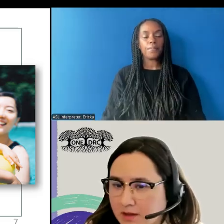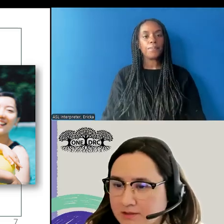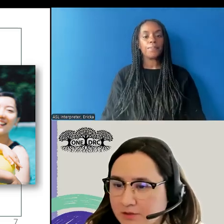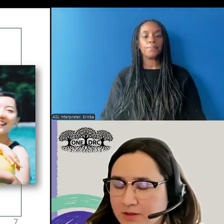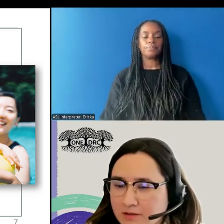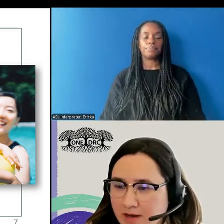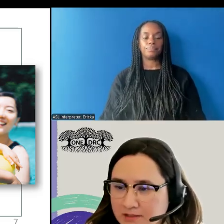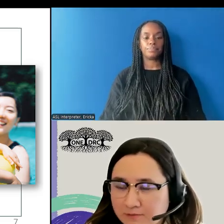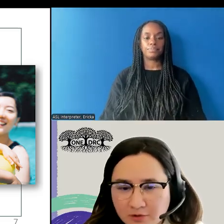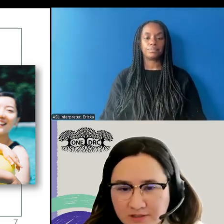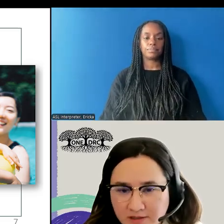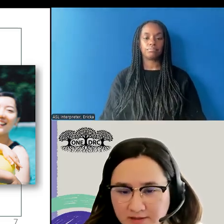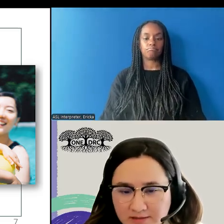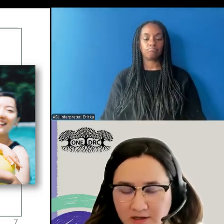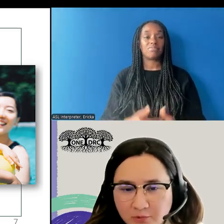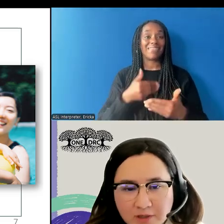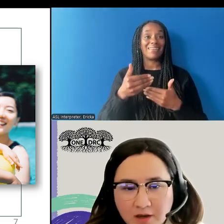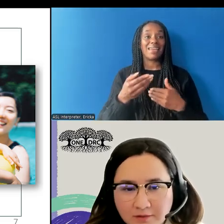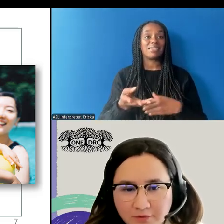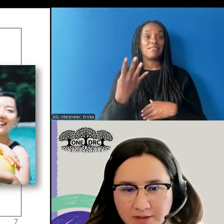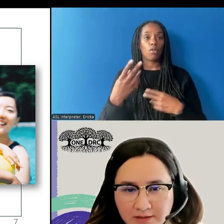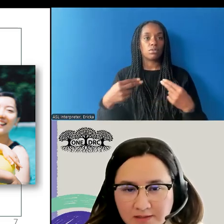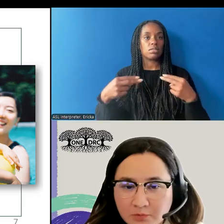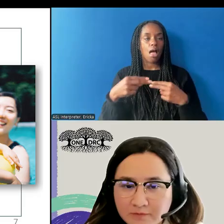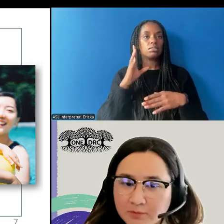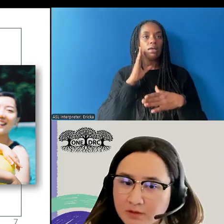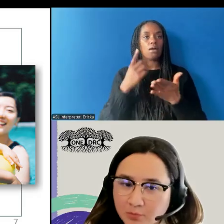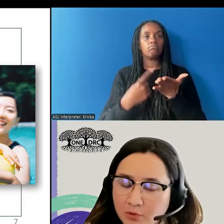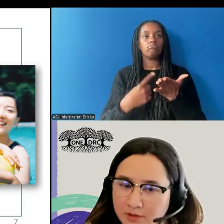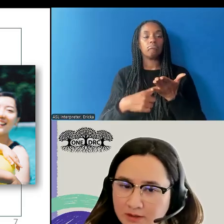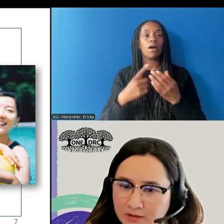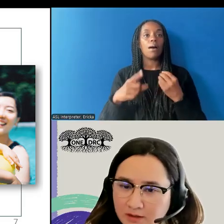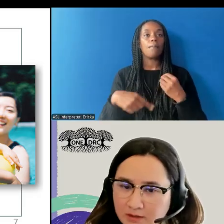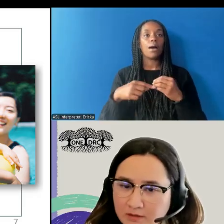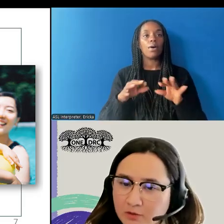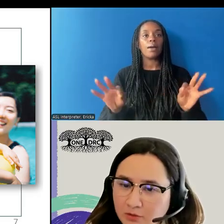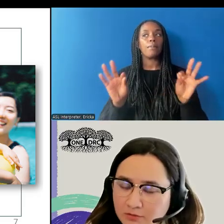And so in the next four slides, I will be covering some of the important legal